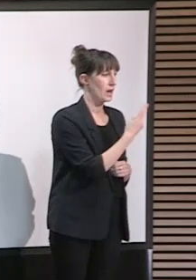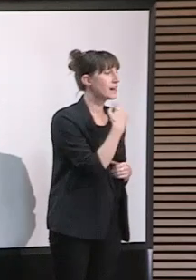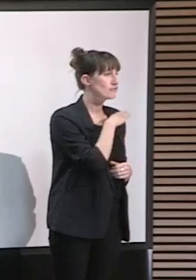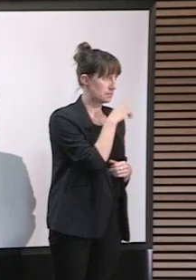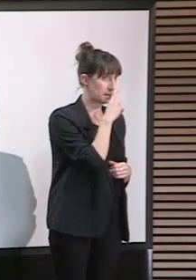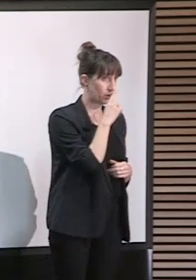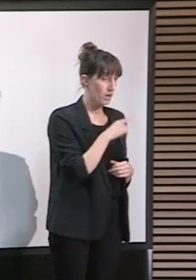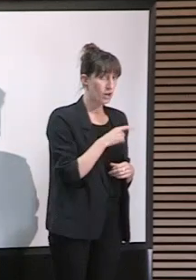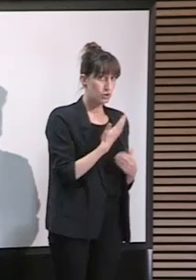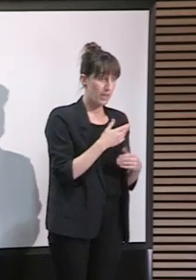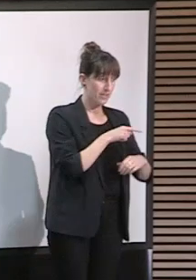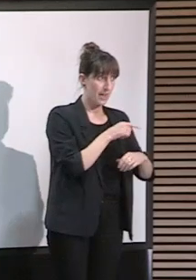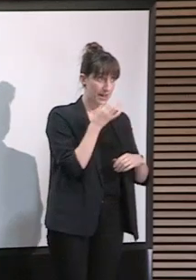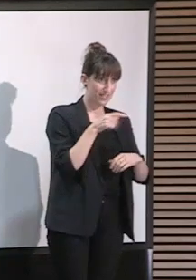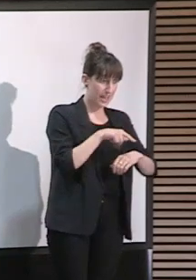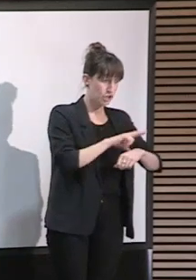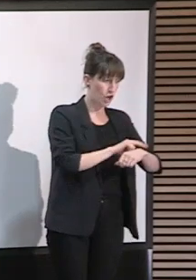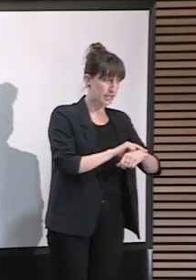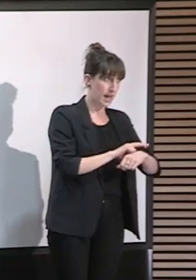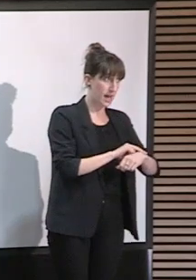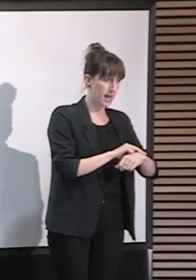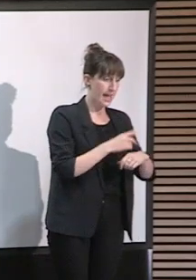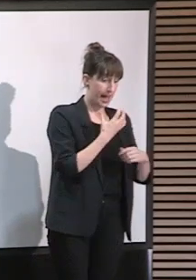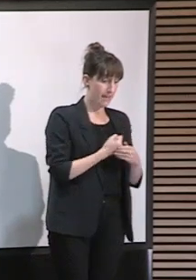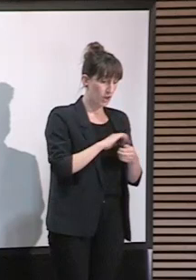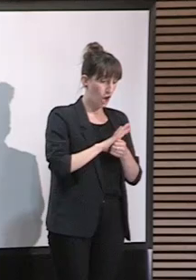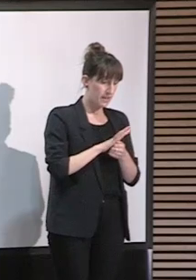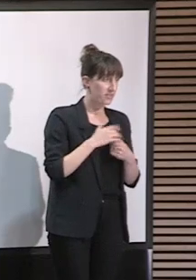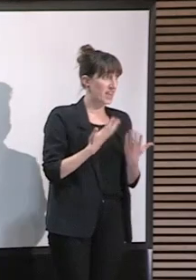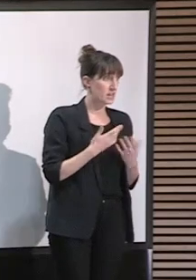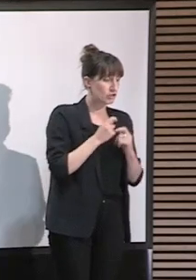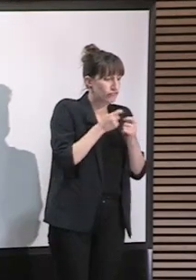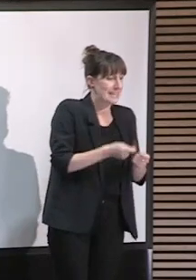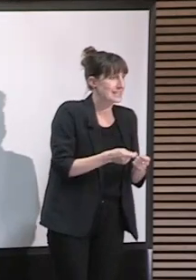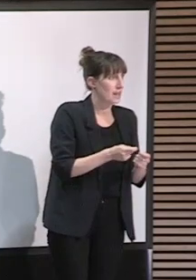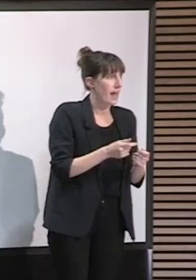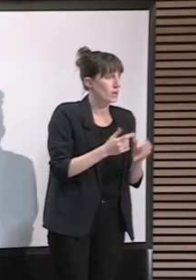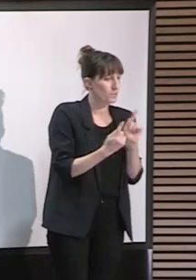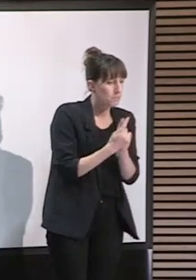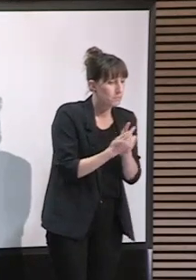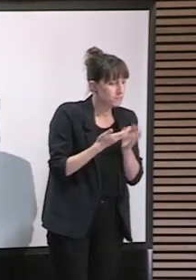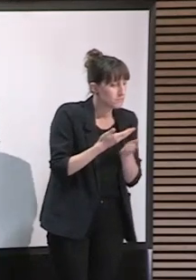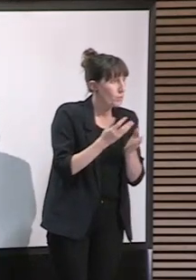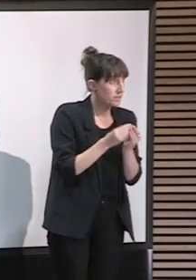currently being followed up through our close contact centre. He didn't treat anyone when